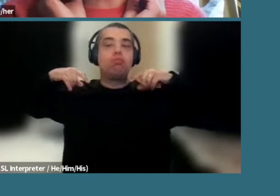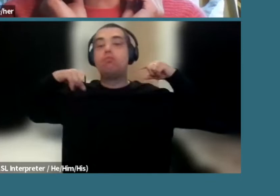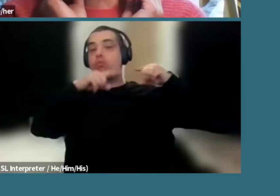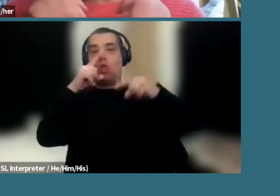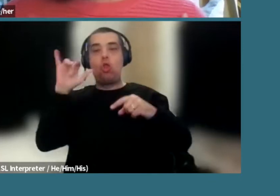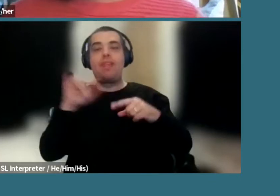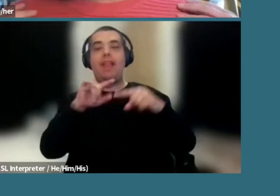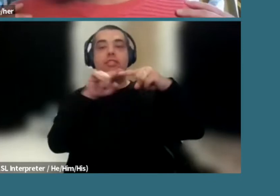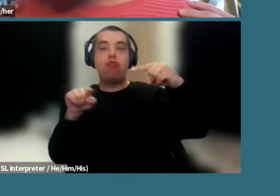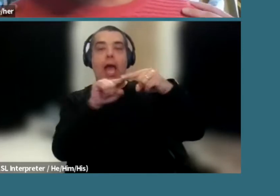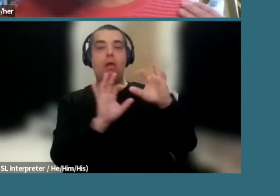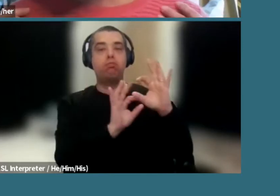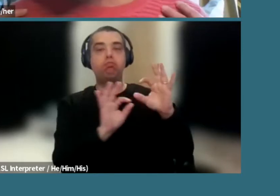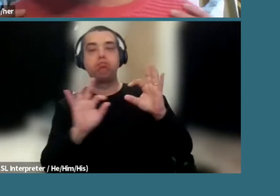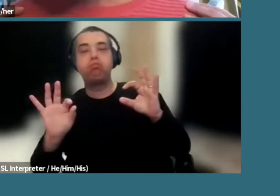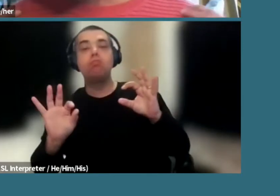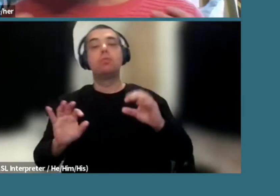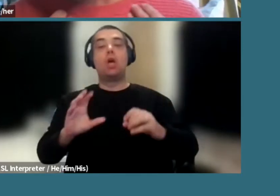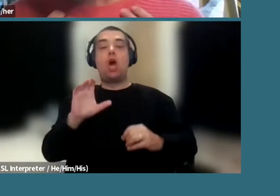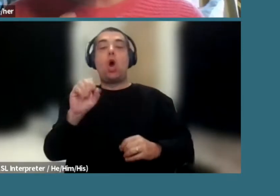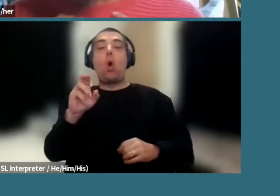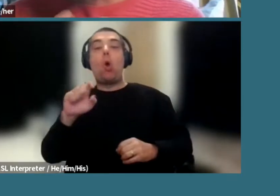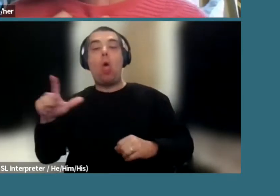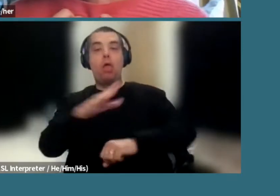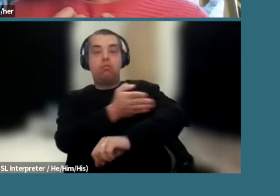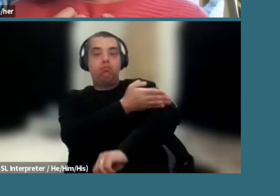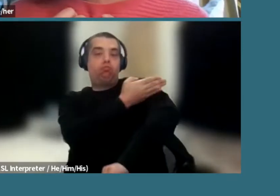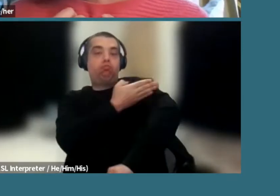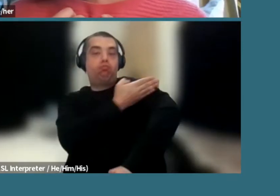at the bottom. I’m wearing a coral long sleeve shirt.